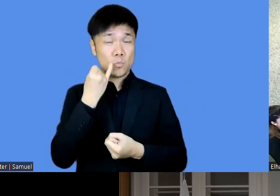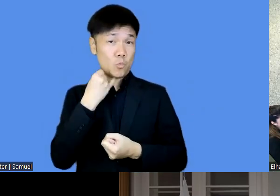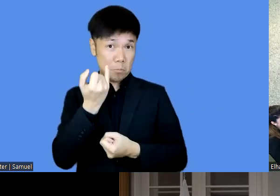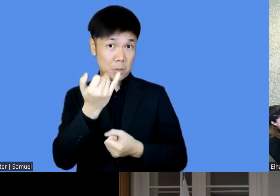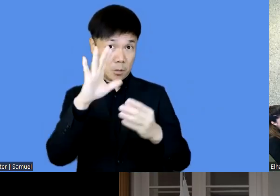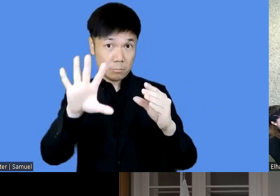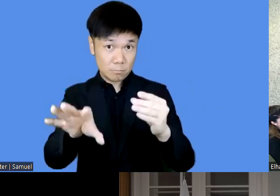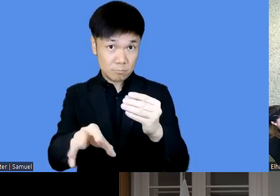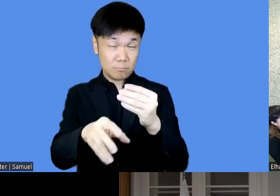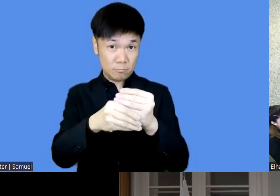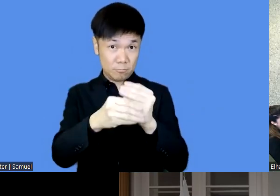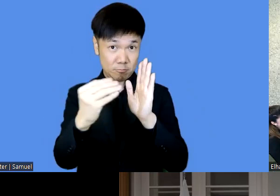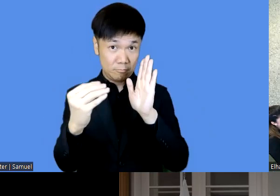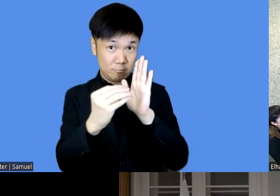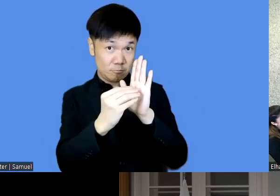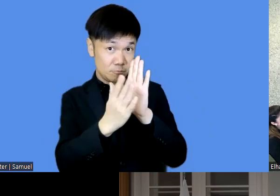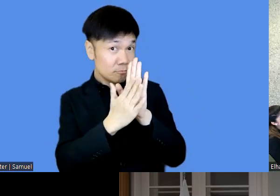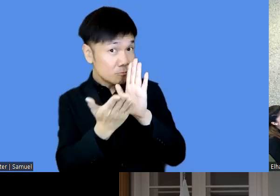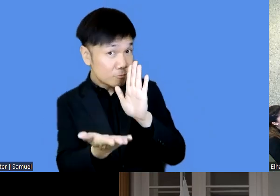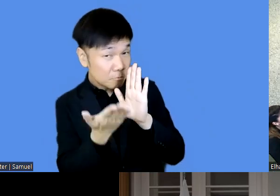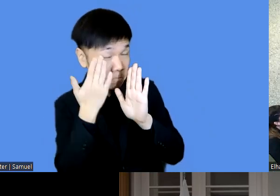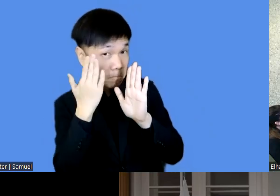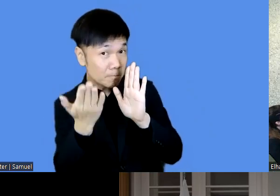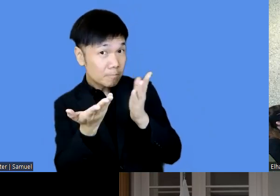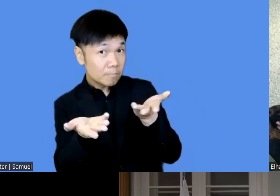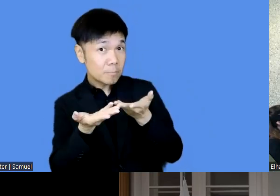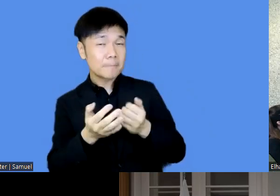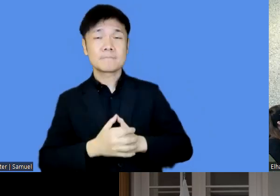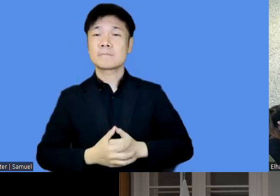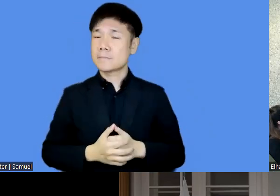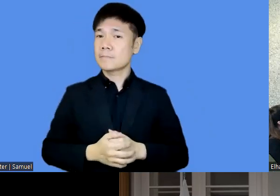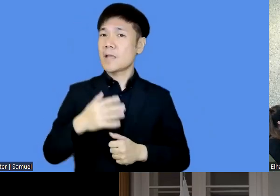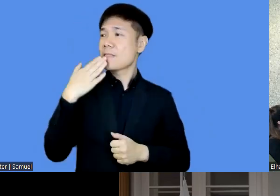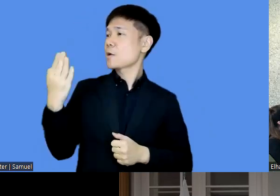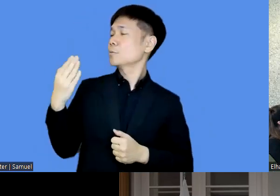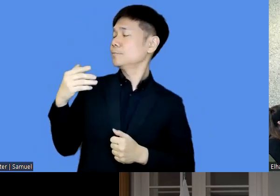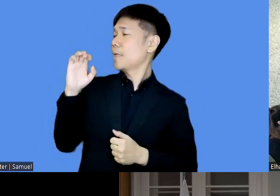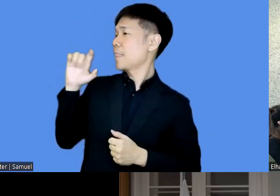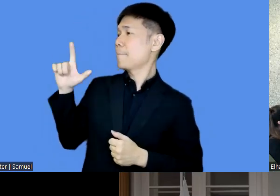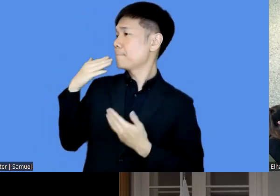I'm wondering if you have some insights on that. Elham Youssefian: Thank you.